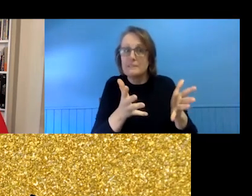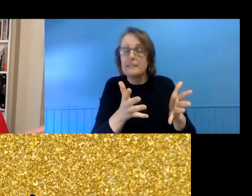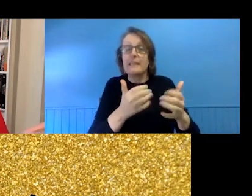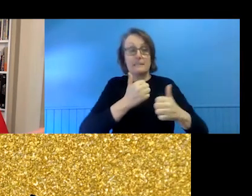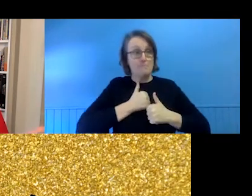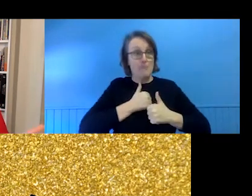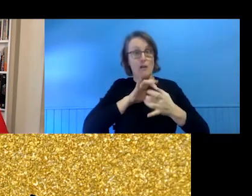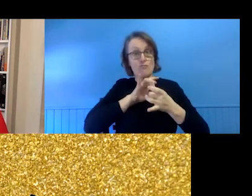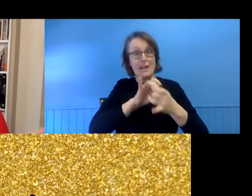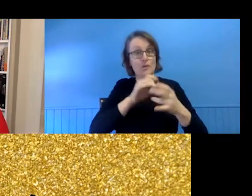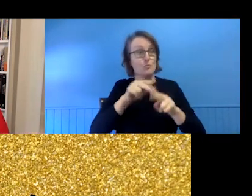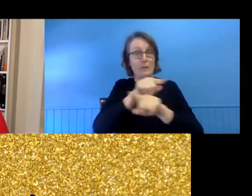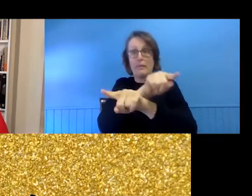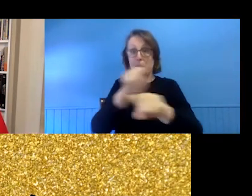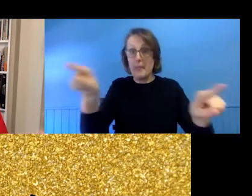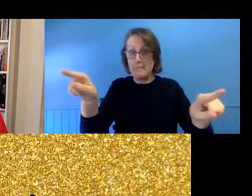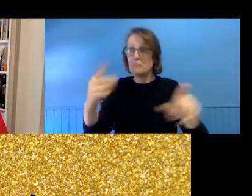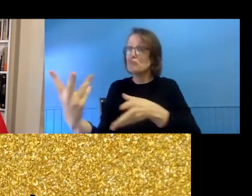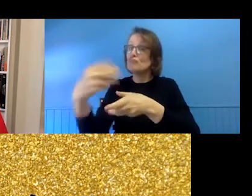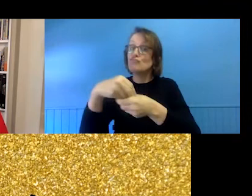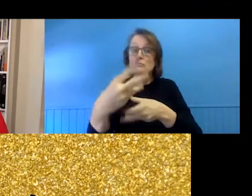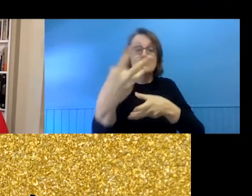external people who might be interested in engaging with what you